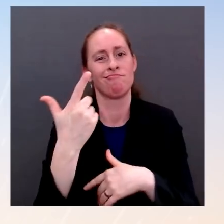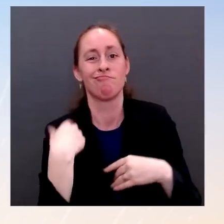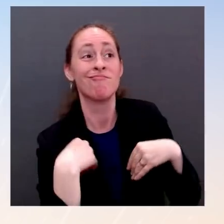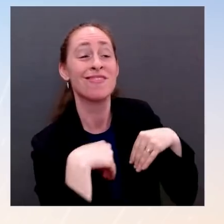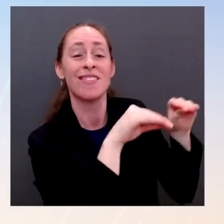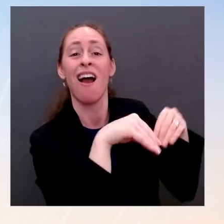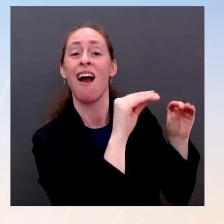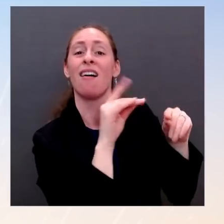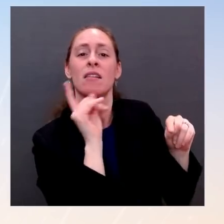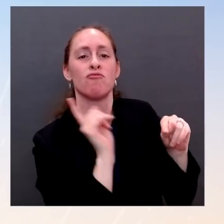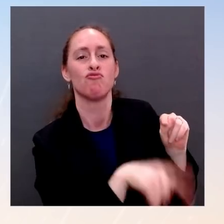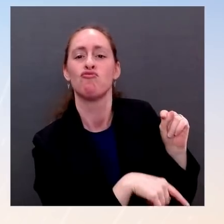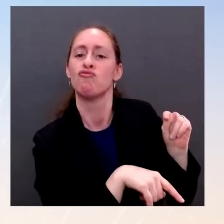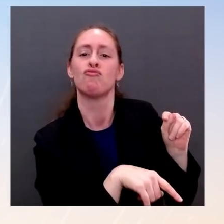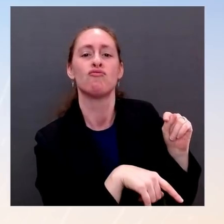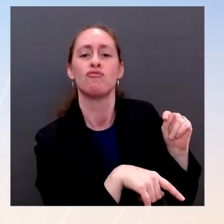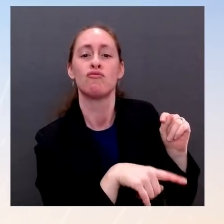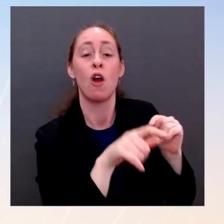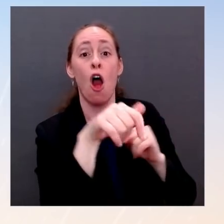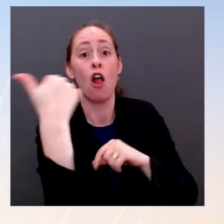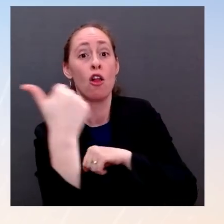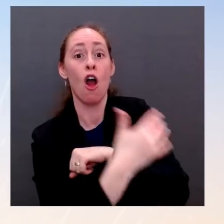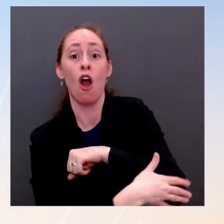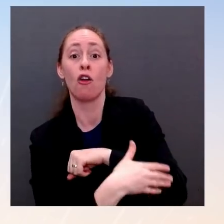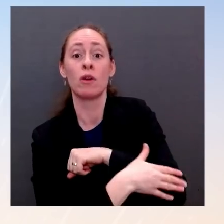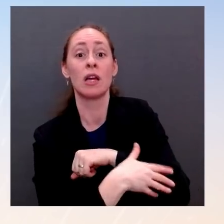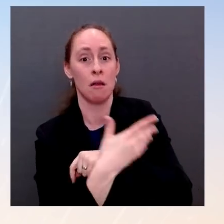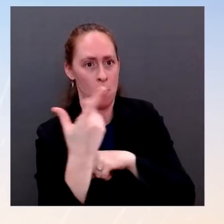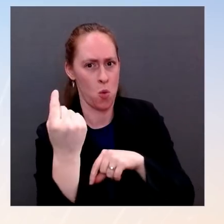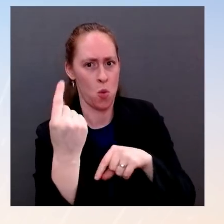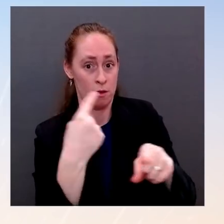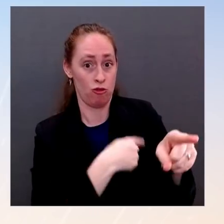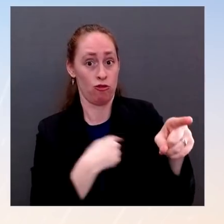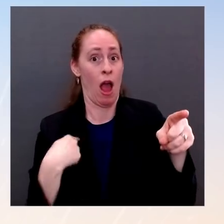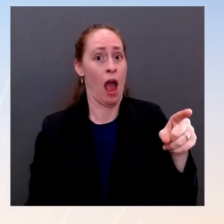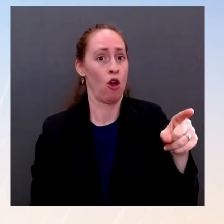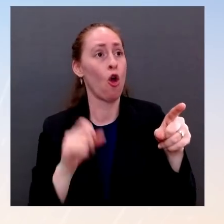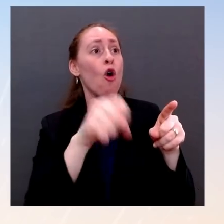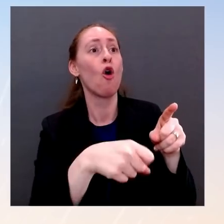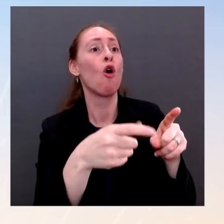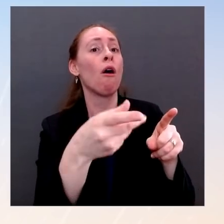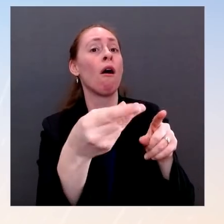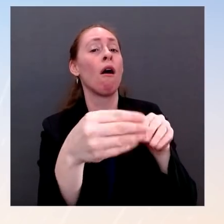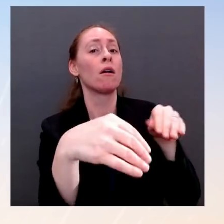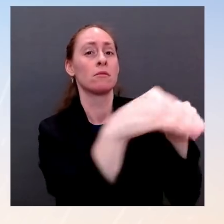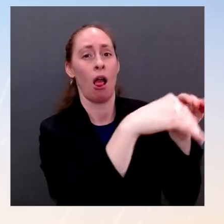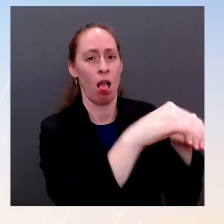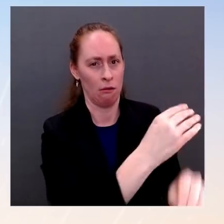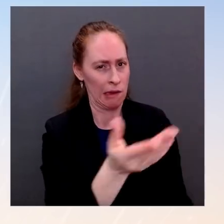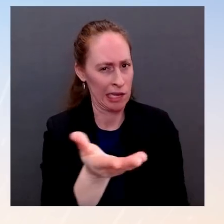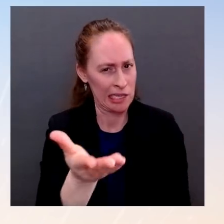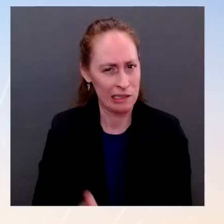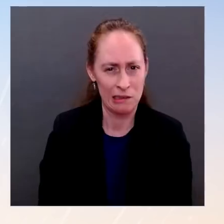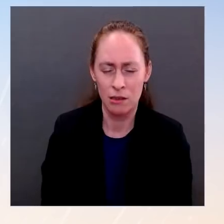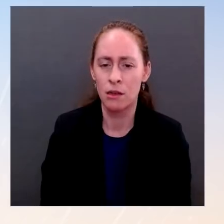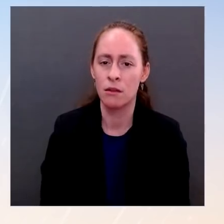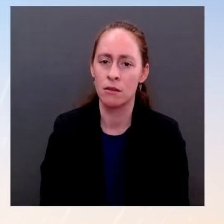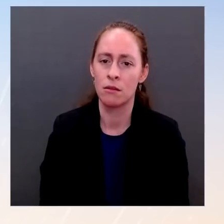We think we have an asymmetric advantage when it comes to the foundational technologies of our time. So, think of AI, semiconductors, quantum,